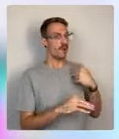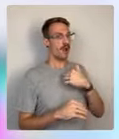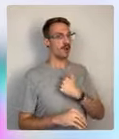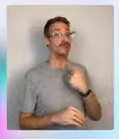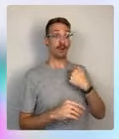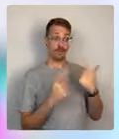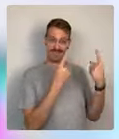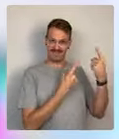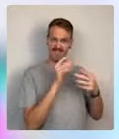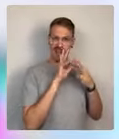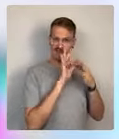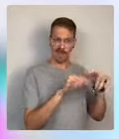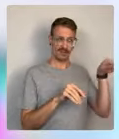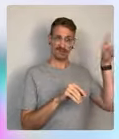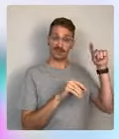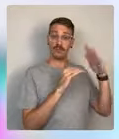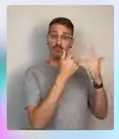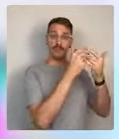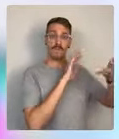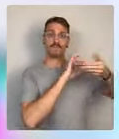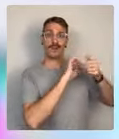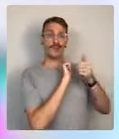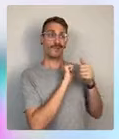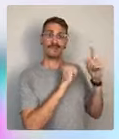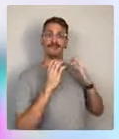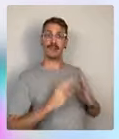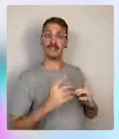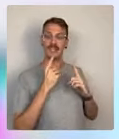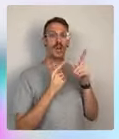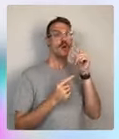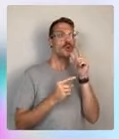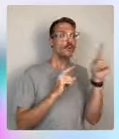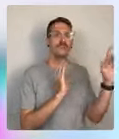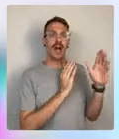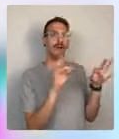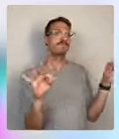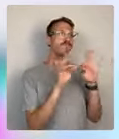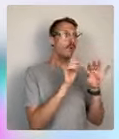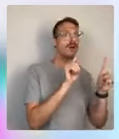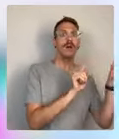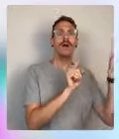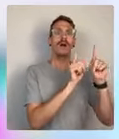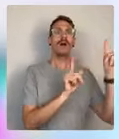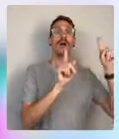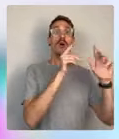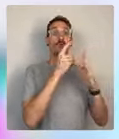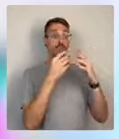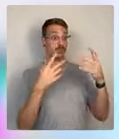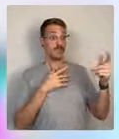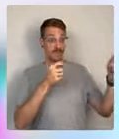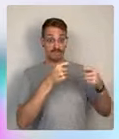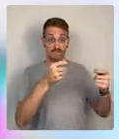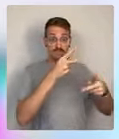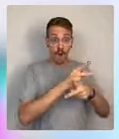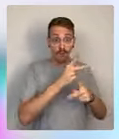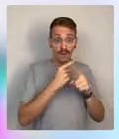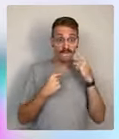and so when we think about moderation, we try to be a thought partner with our clients and think through who are the stakeholders? Who are we moderating for? Are we moderating for our players?